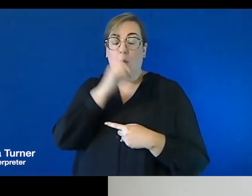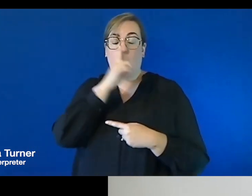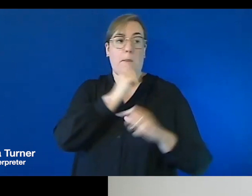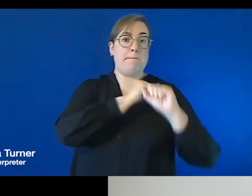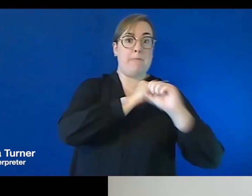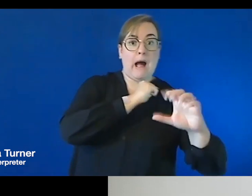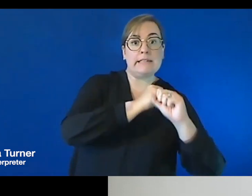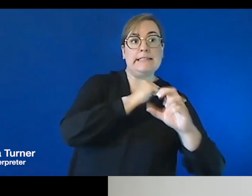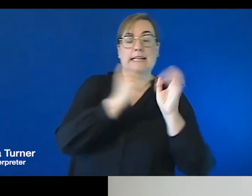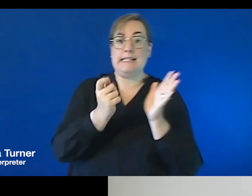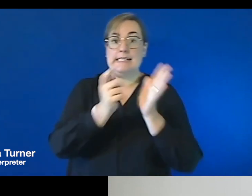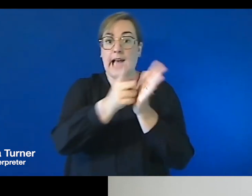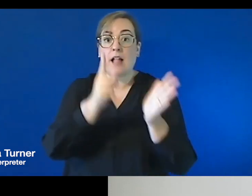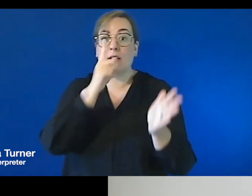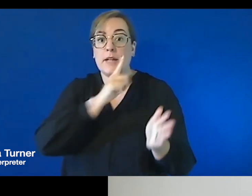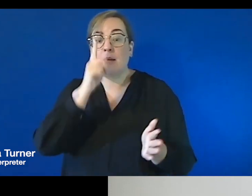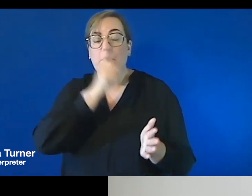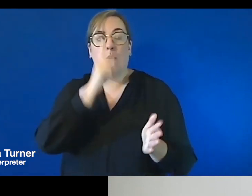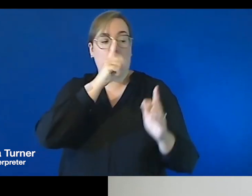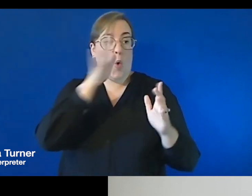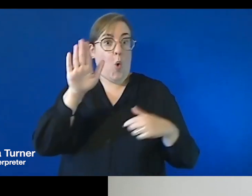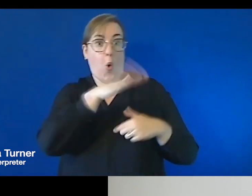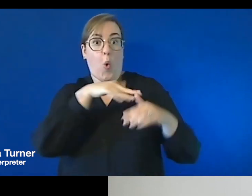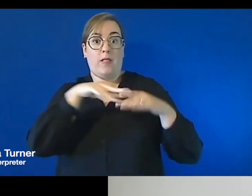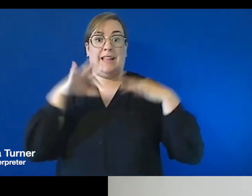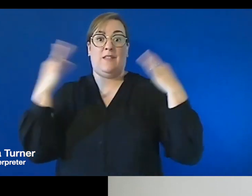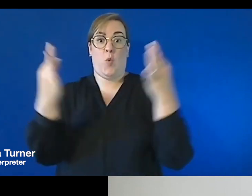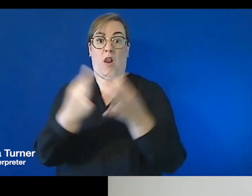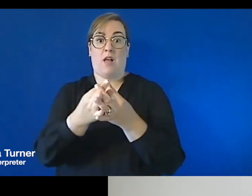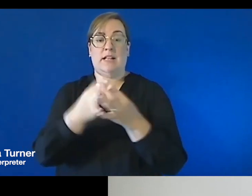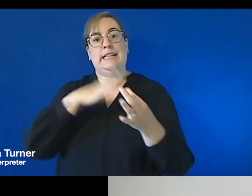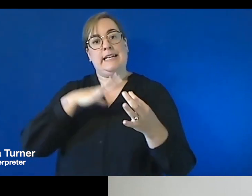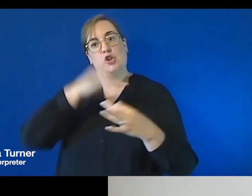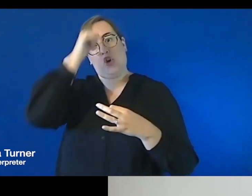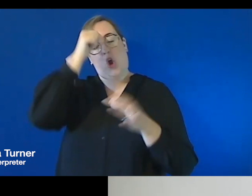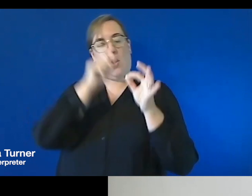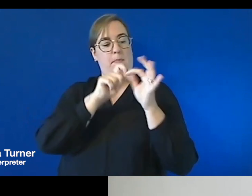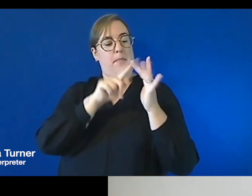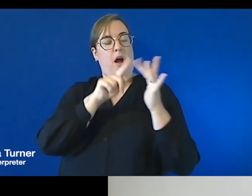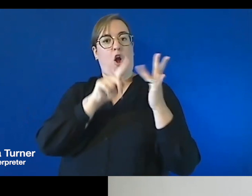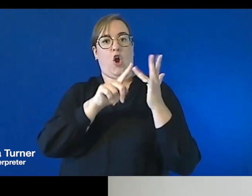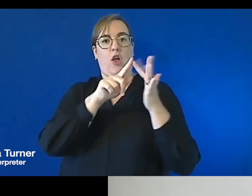actually have a knowledge in bioethics, human rights, in understanding the problem we're able